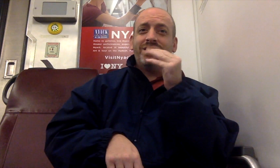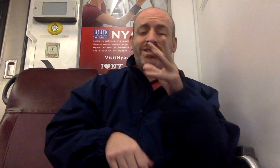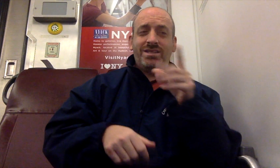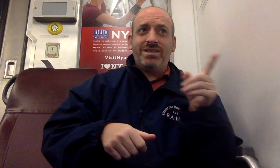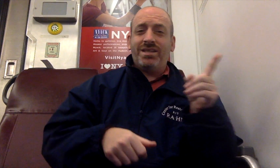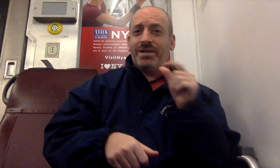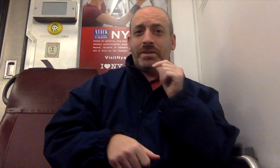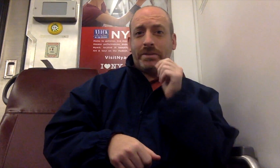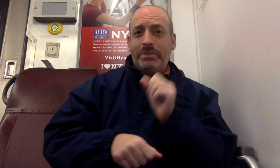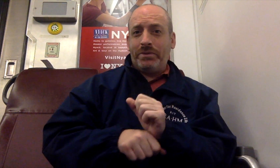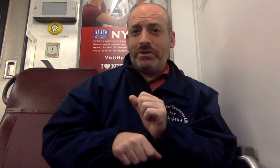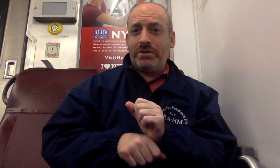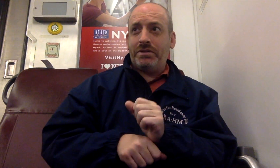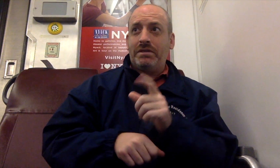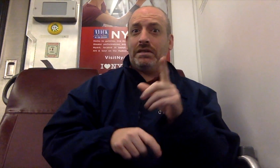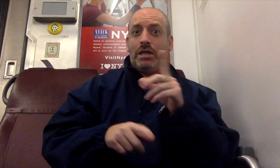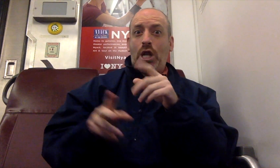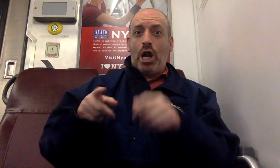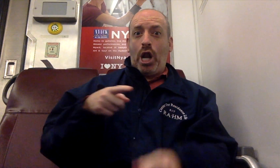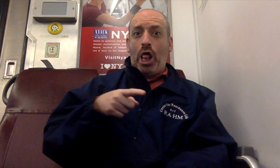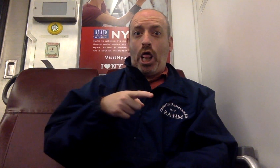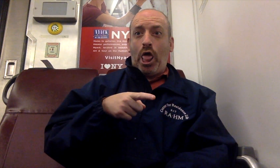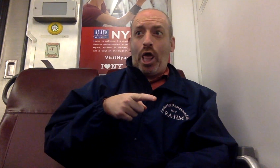and showed them evidence of VRI not being up to the par.